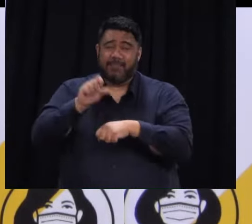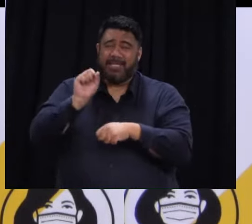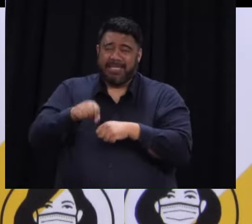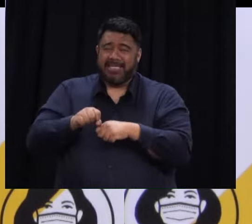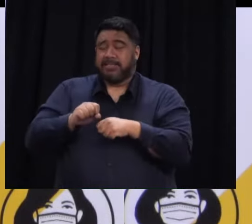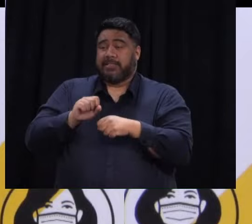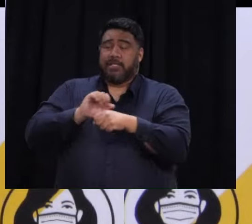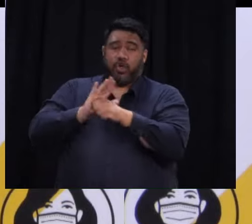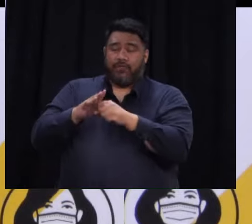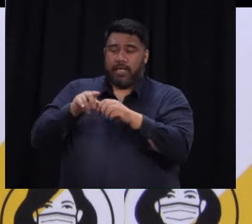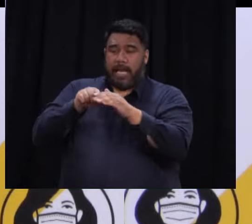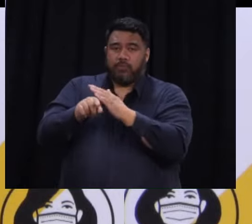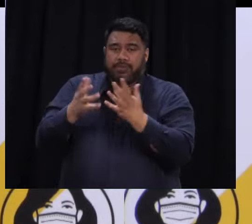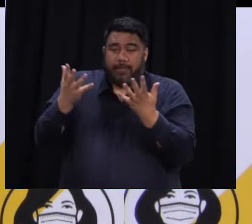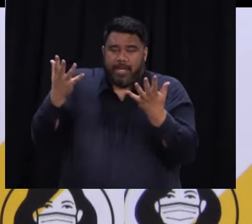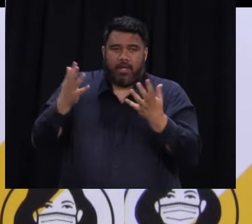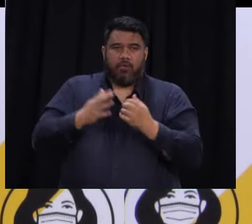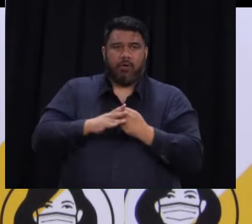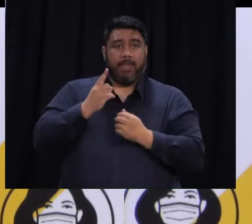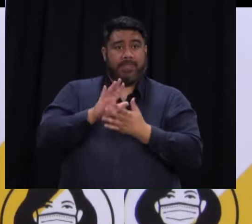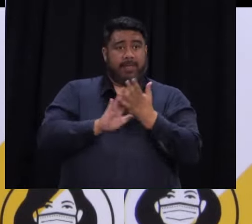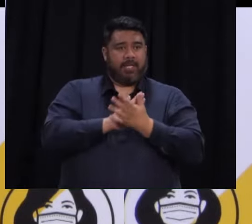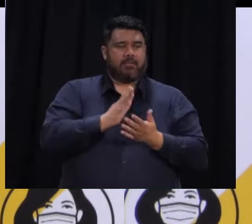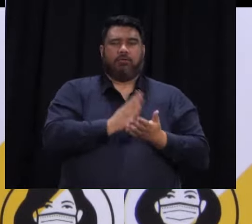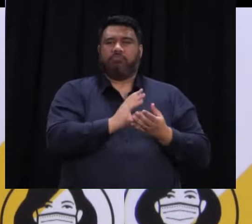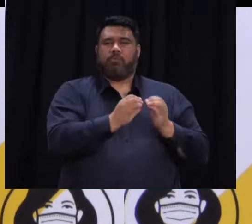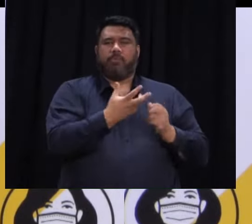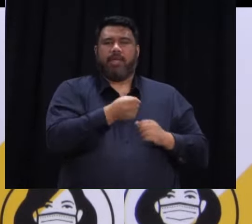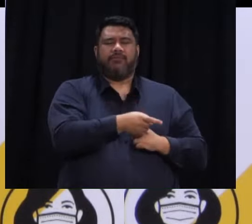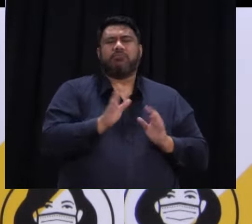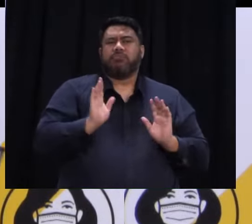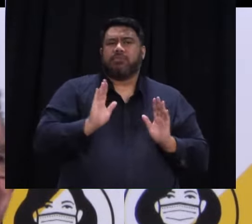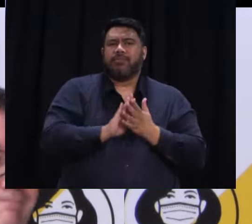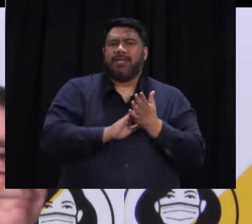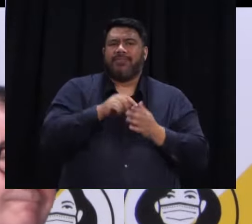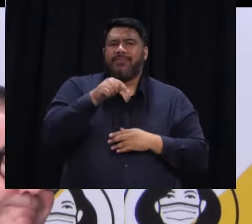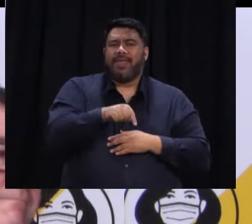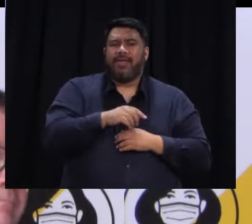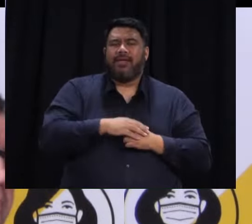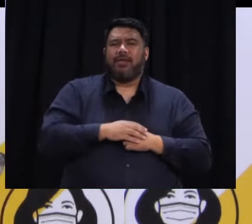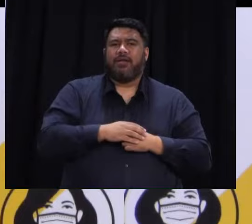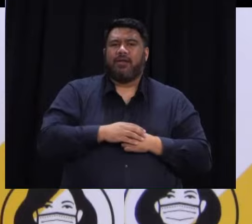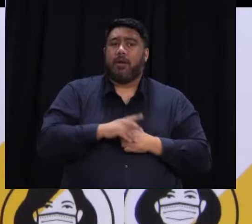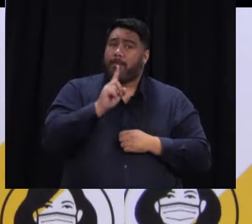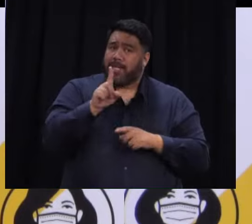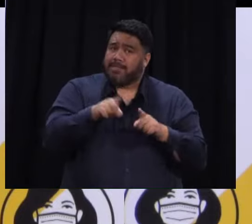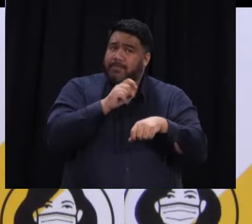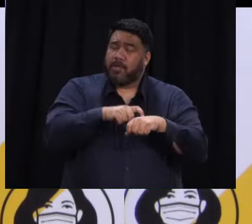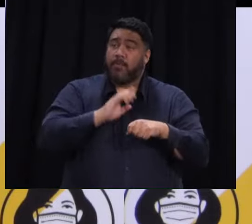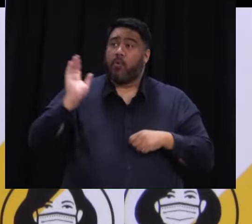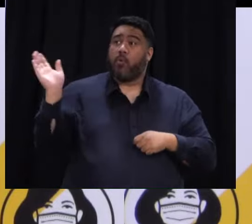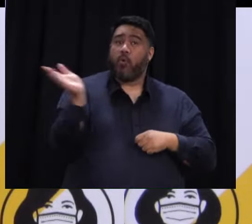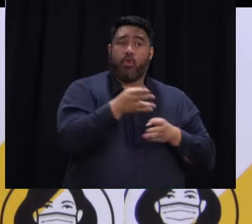are incredibly solid. The fact that the virus escape odd this occasion does not mean that